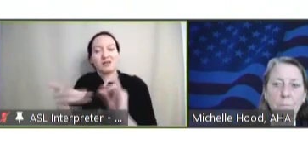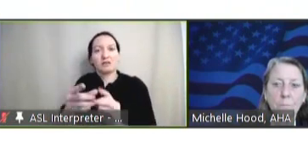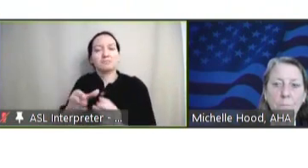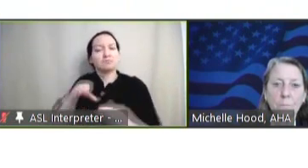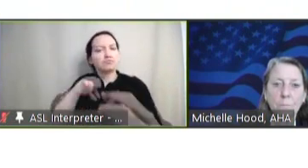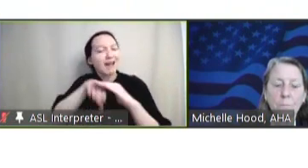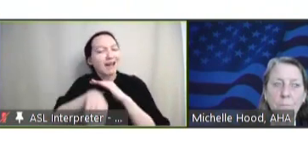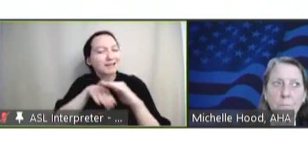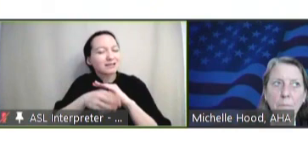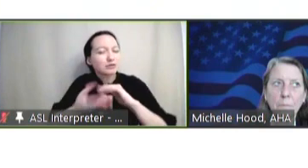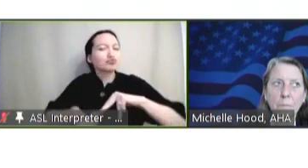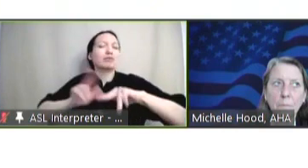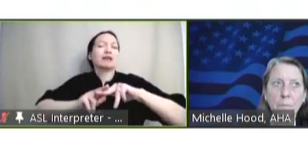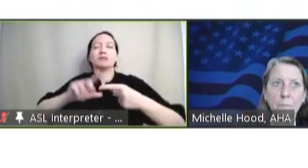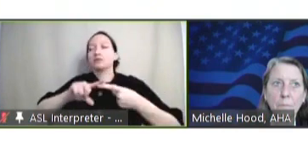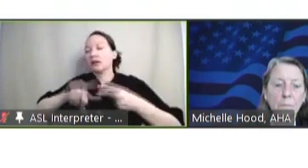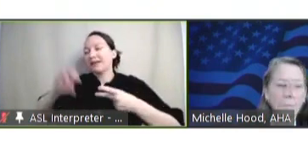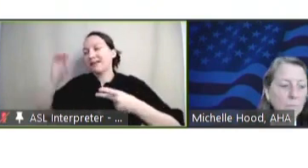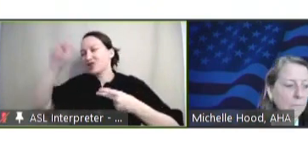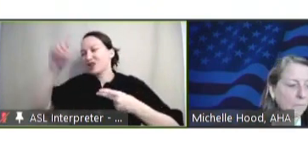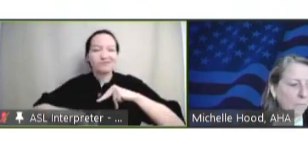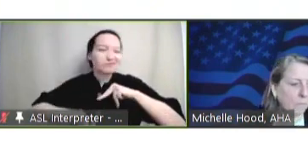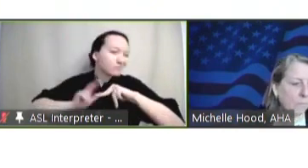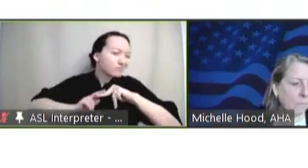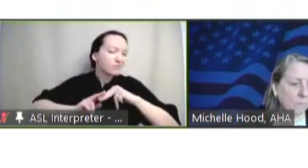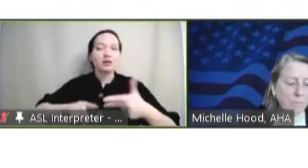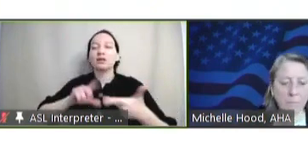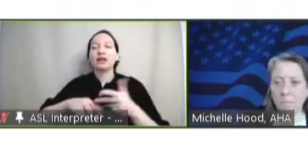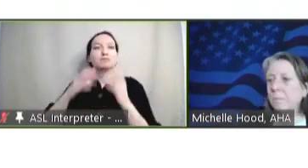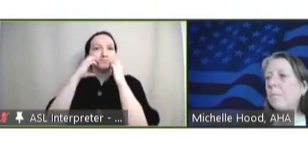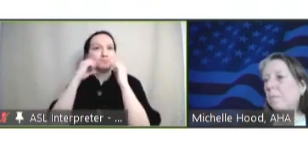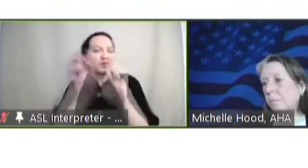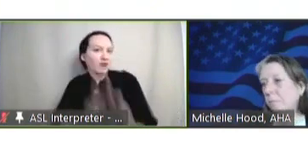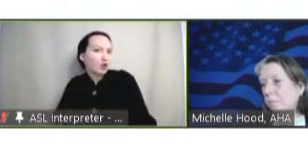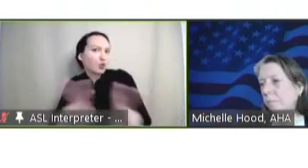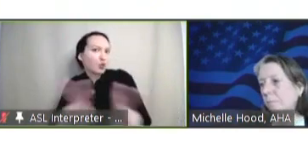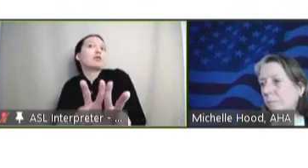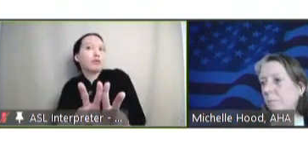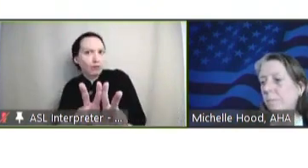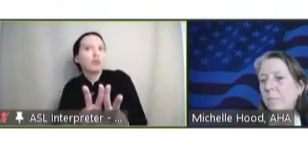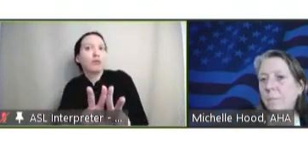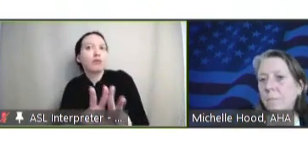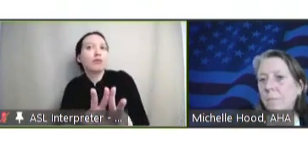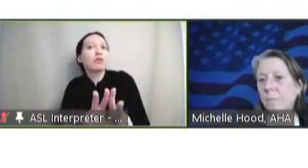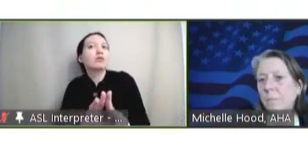ways to increase education can also be valuable for vaccines other than COVID.